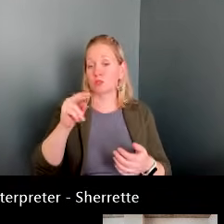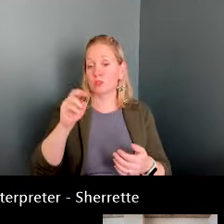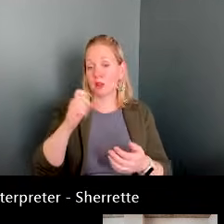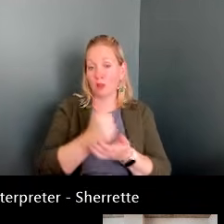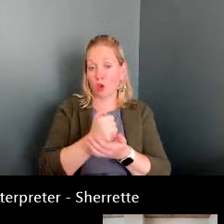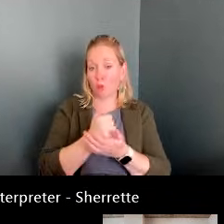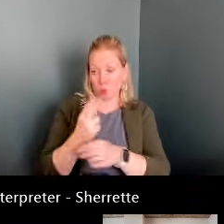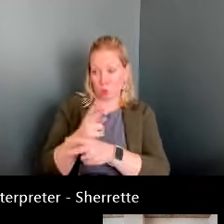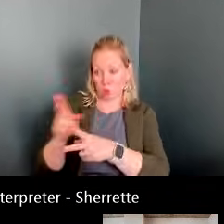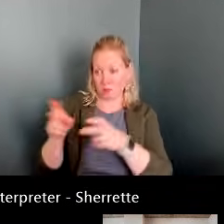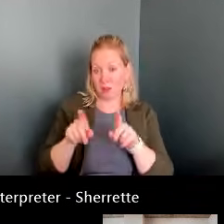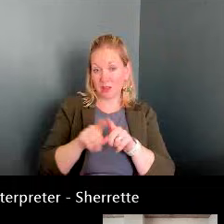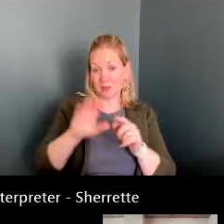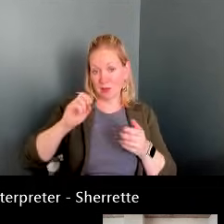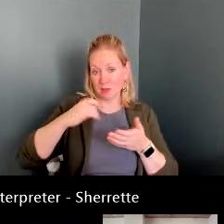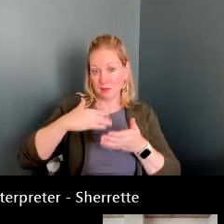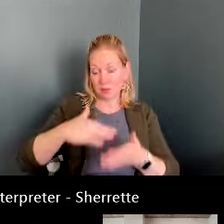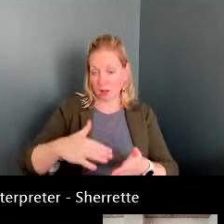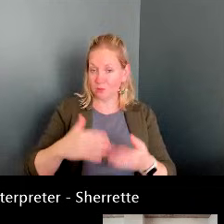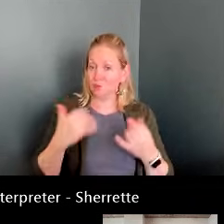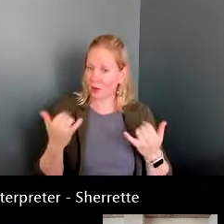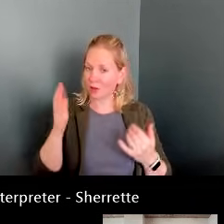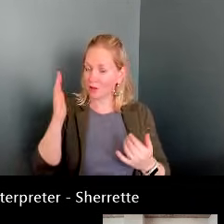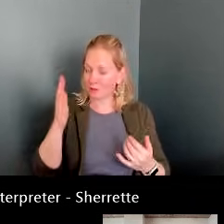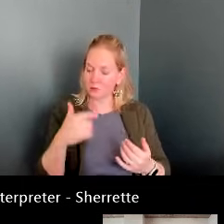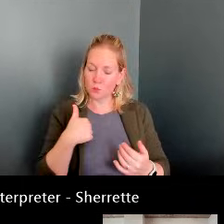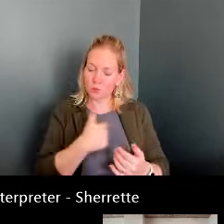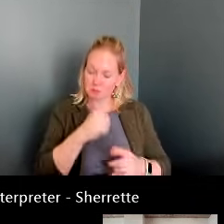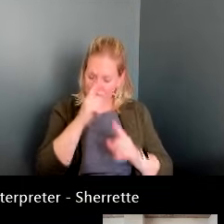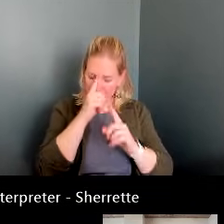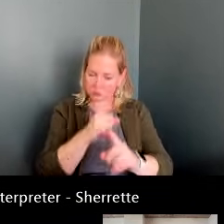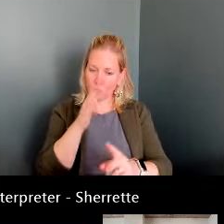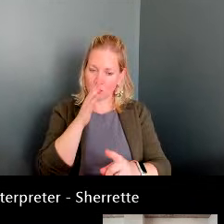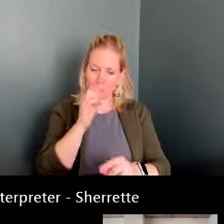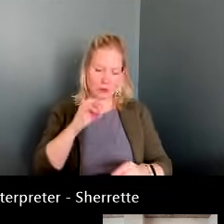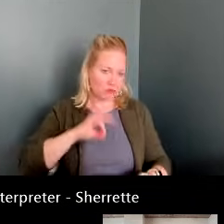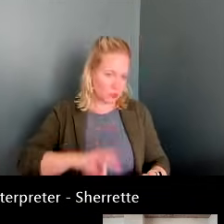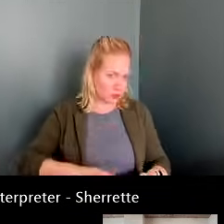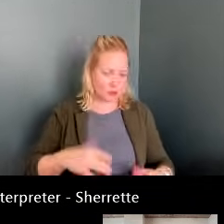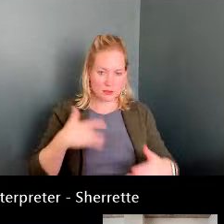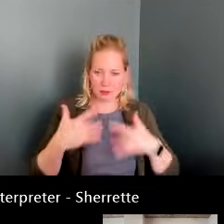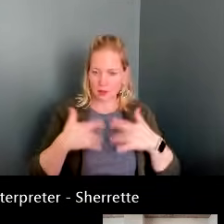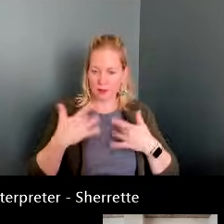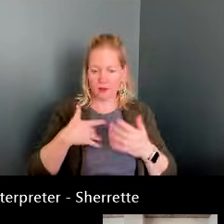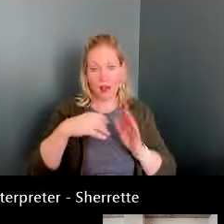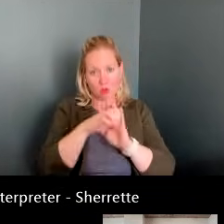today's session promises a rich, open, and insightful dialog on ethical considerations and